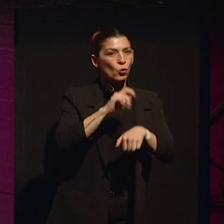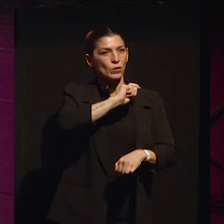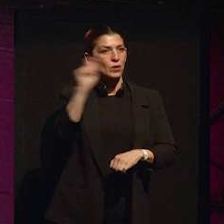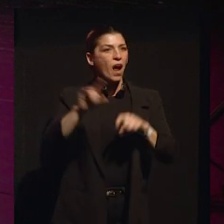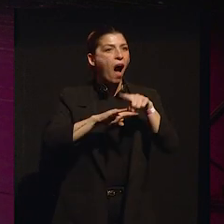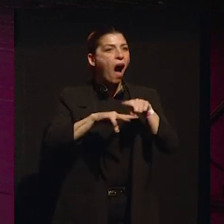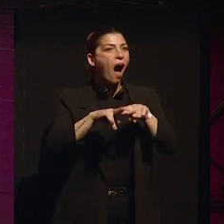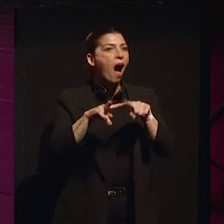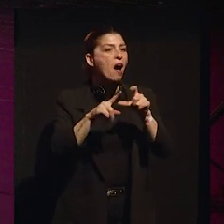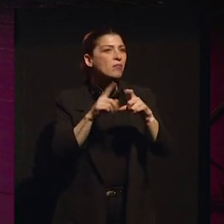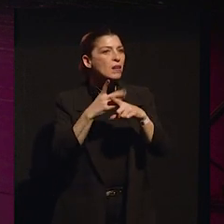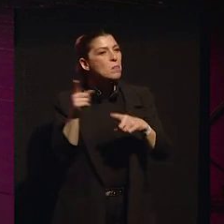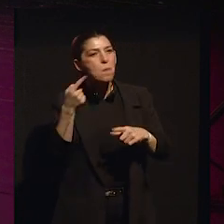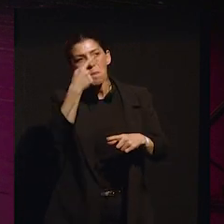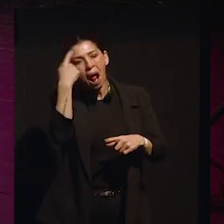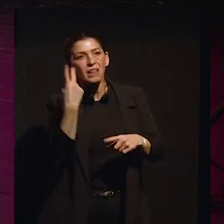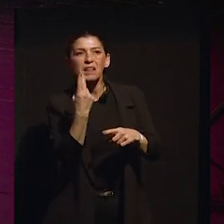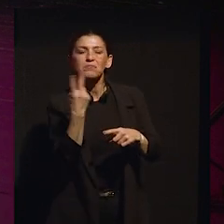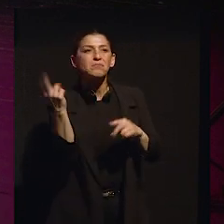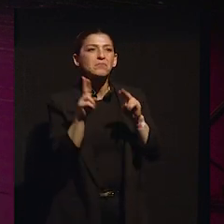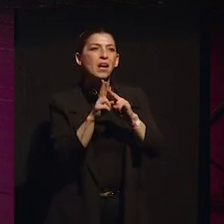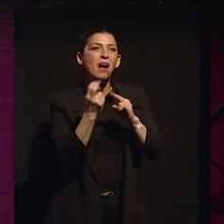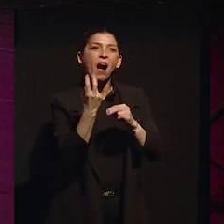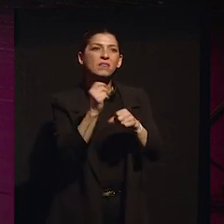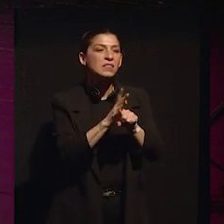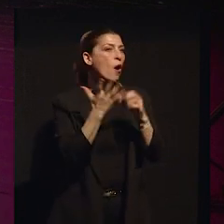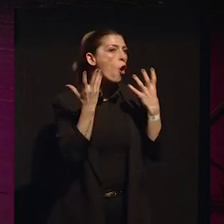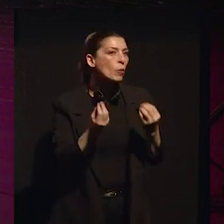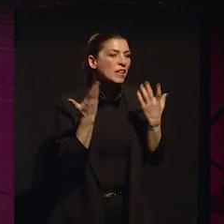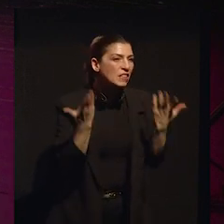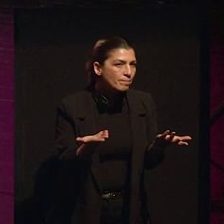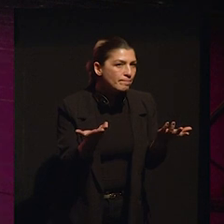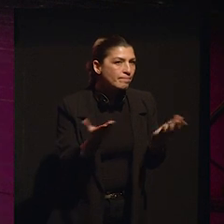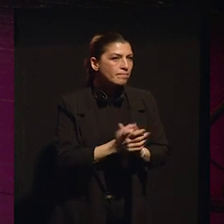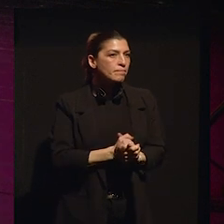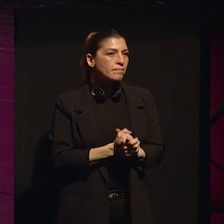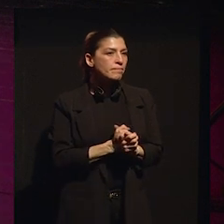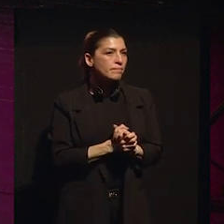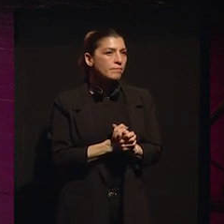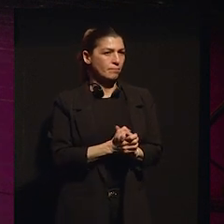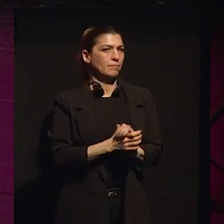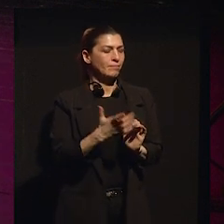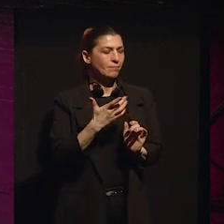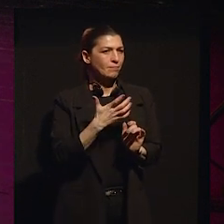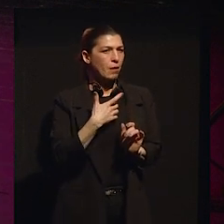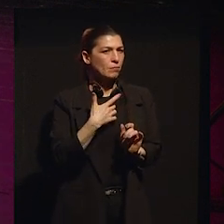But when I was 30, a doctor told me this: “Hande, you might have cancer, there is such a probability.”